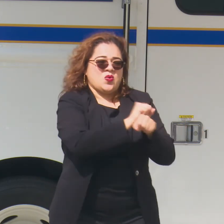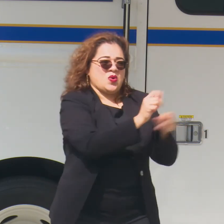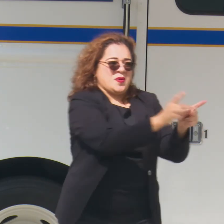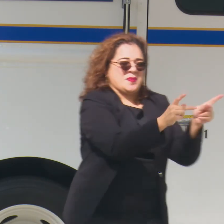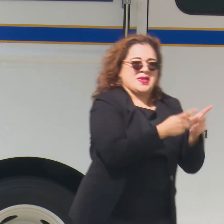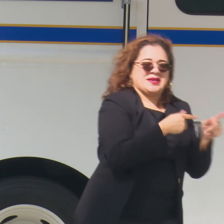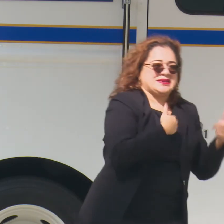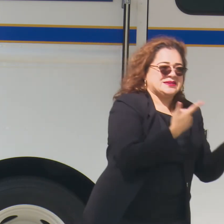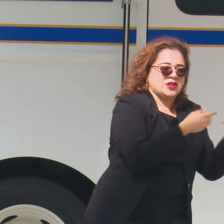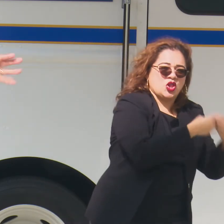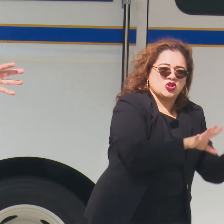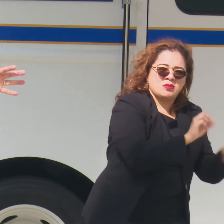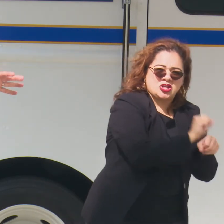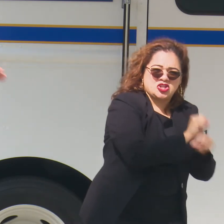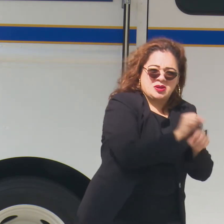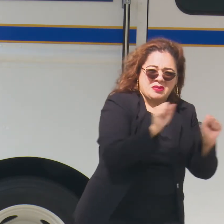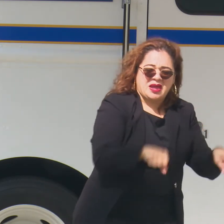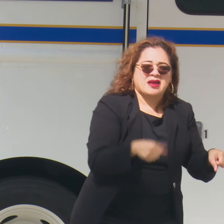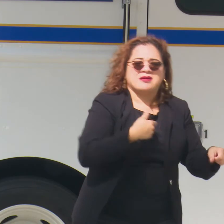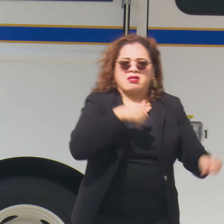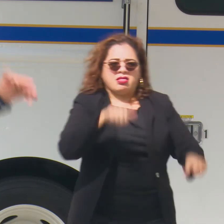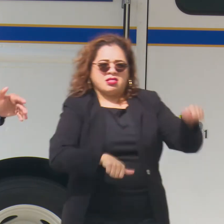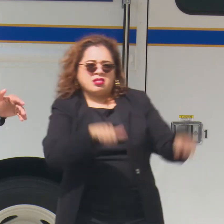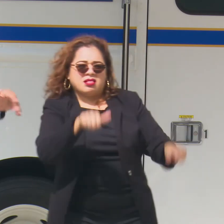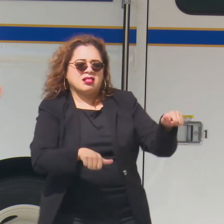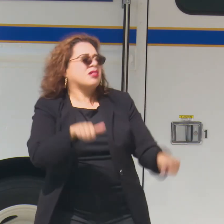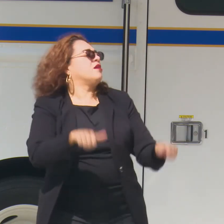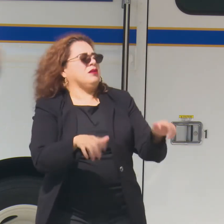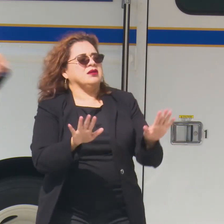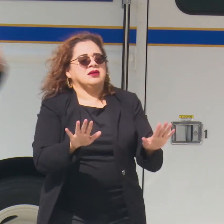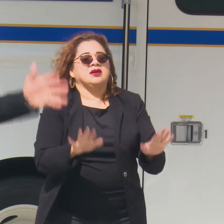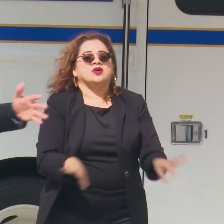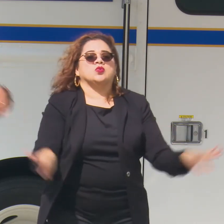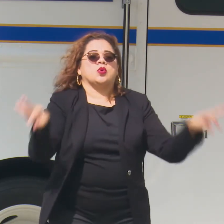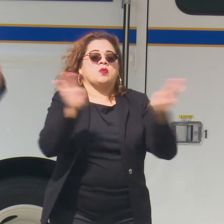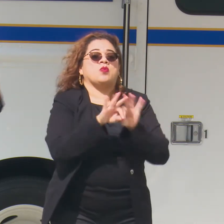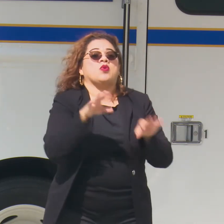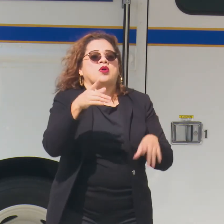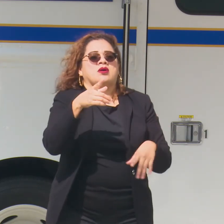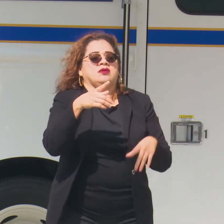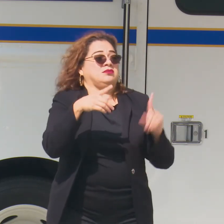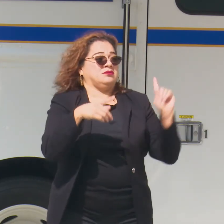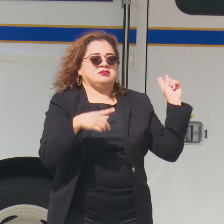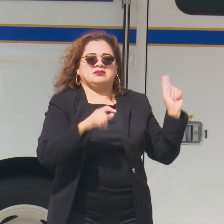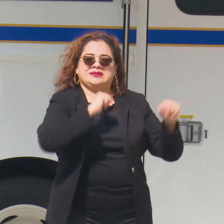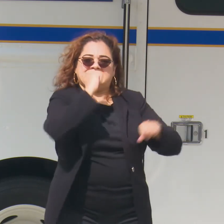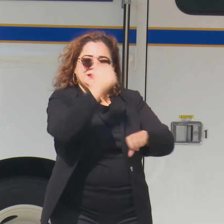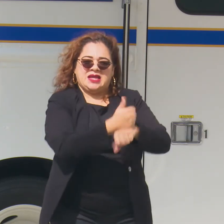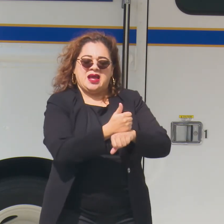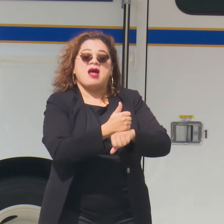So we, we think this program is going to replicate very quickly up, up and down the state. And I don't know if Angelica you want to,